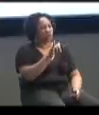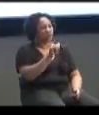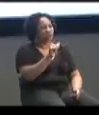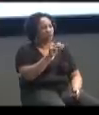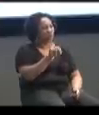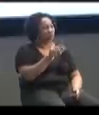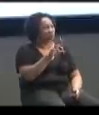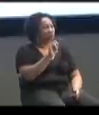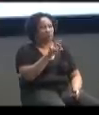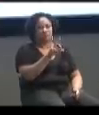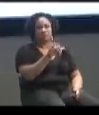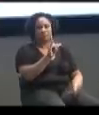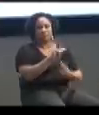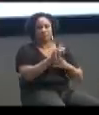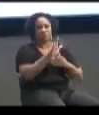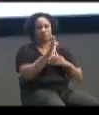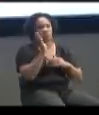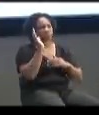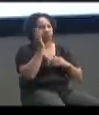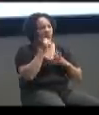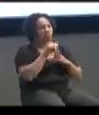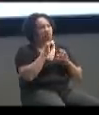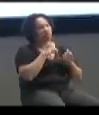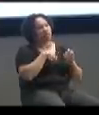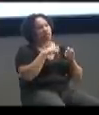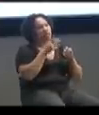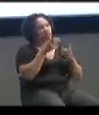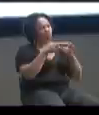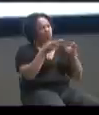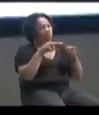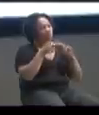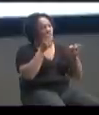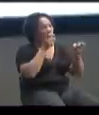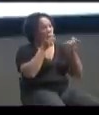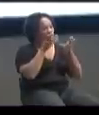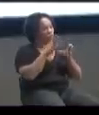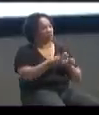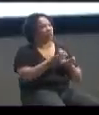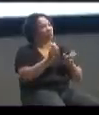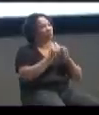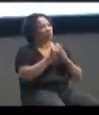HE CURRENTLY SERVES AS THE REGION ADMINISTRATOR FOR THE SOUTHEAST SUNBELT REGION.